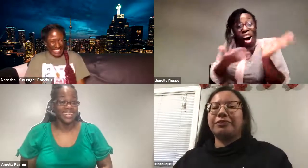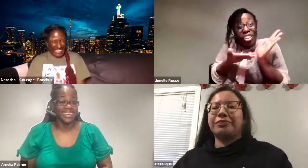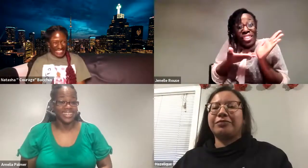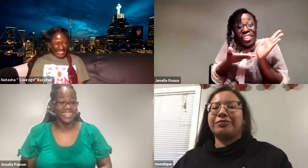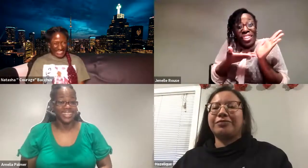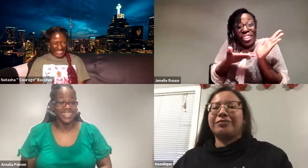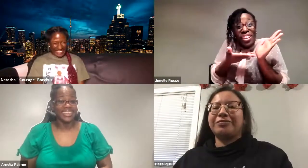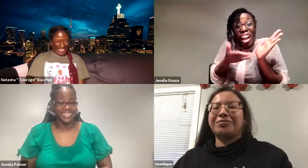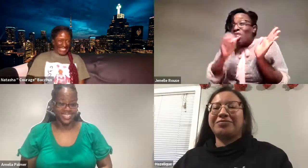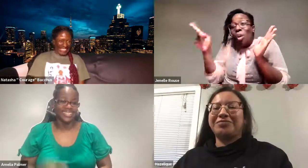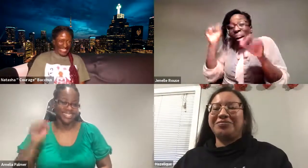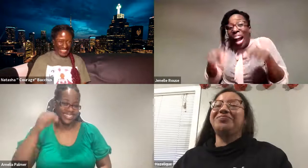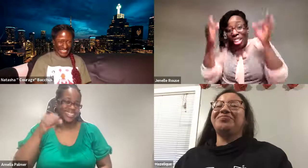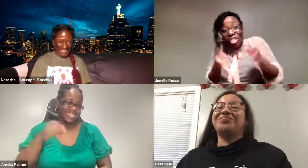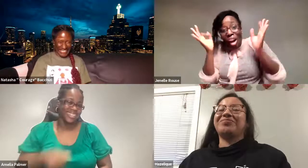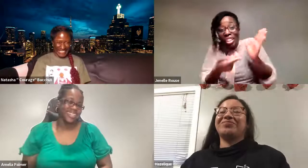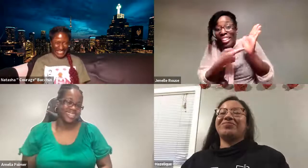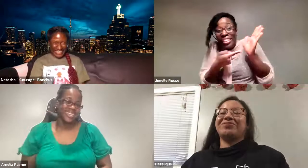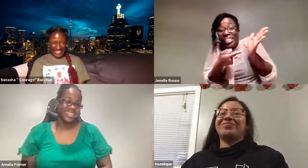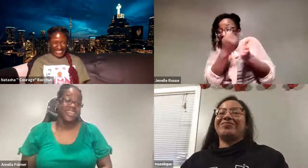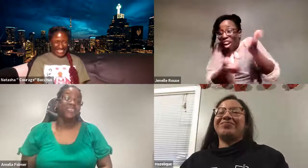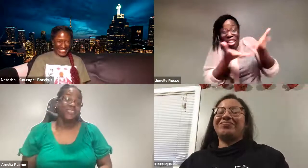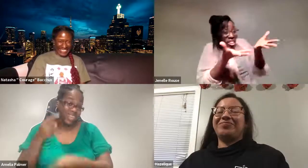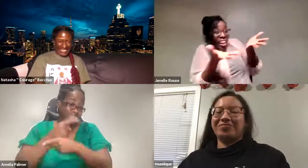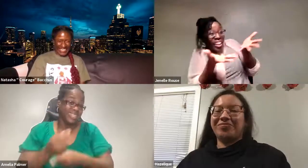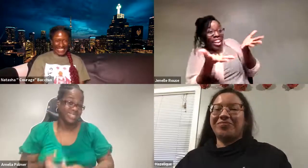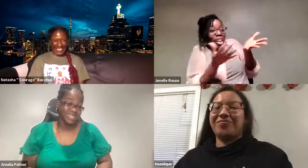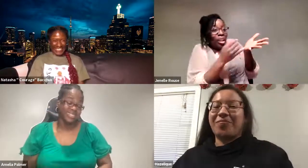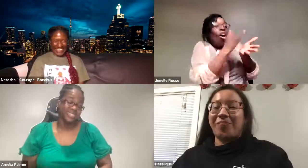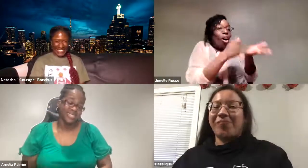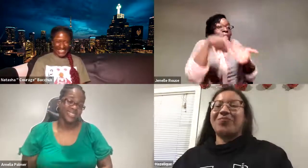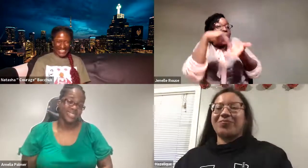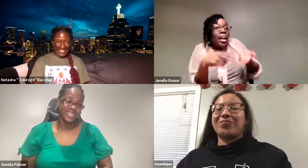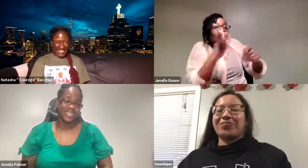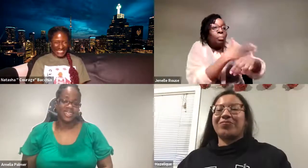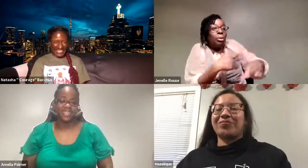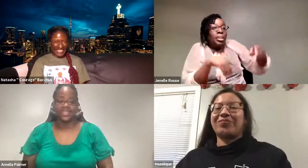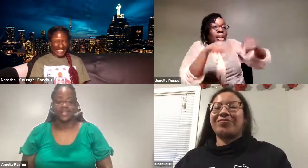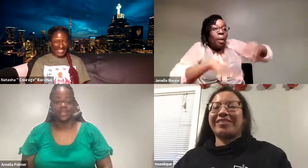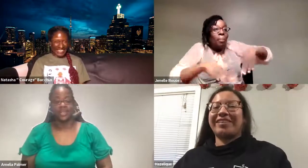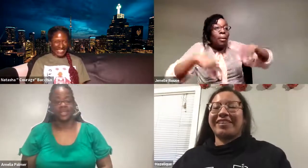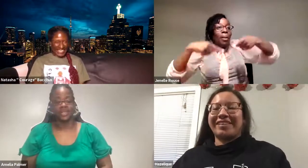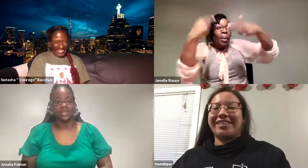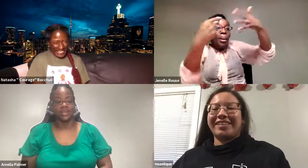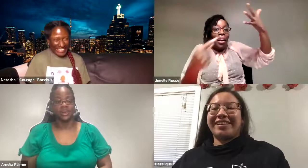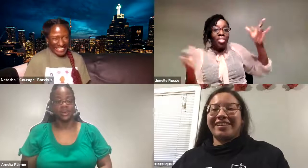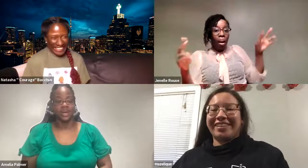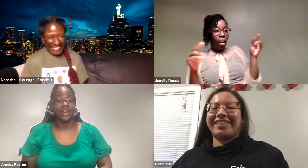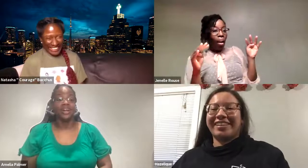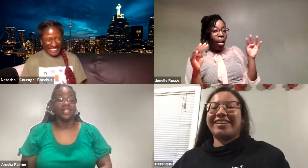to have authority over what people do - and janelle said that's where we go back to art. in art there is no judgment. whether someone's dancing or performing or